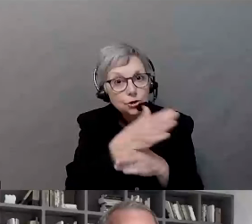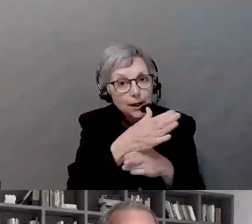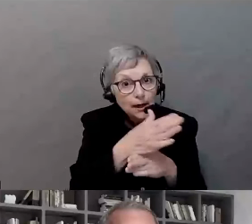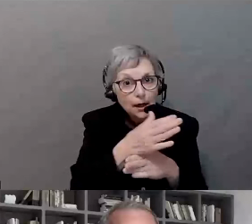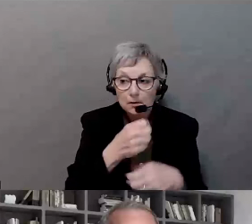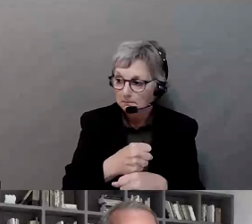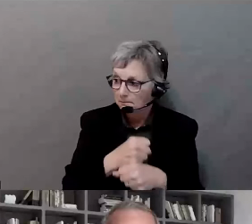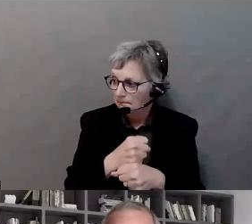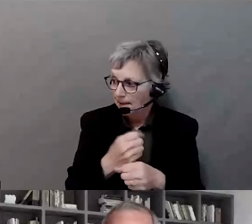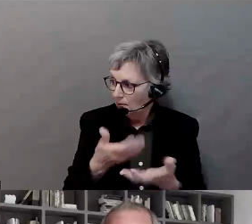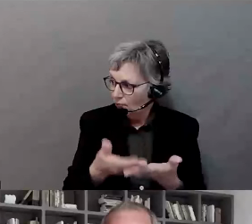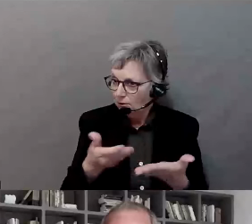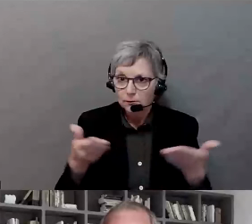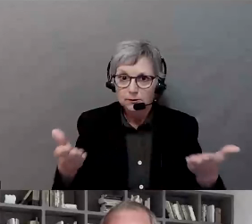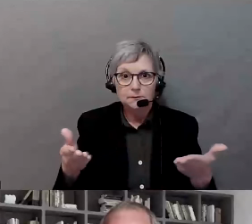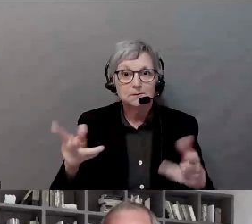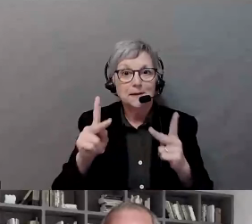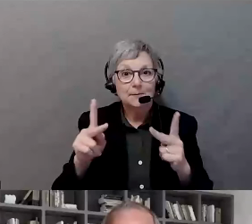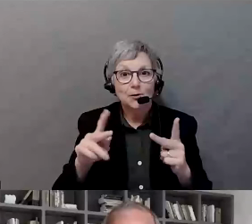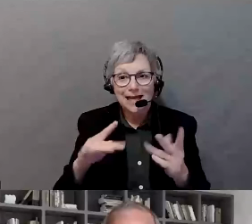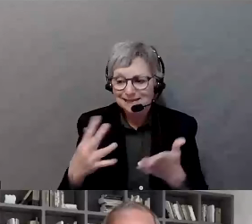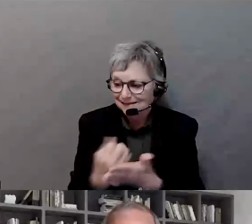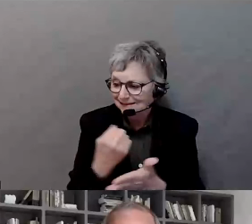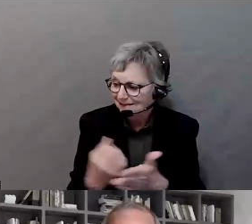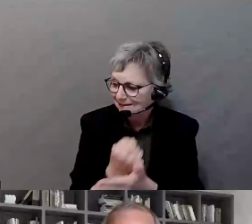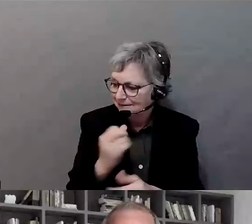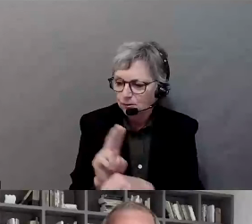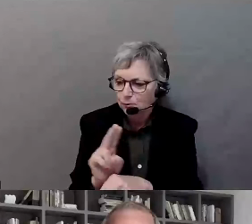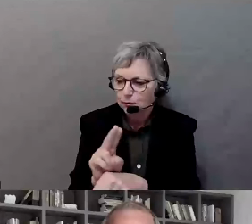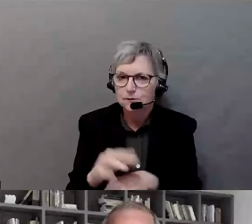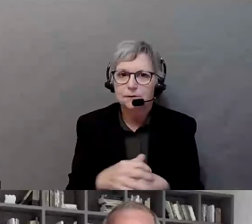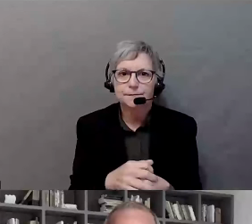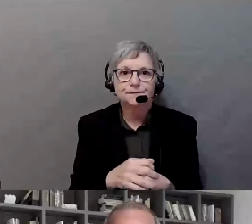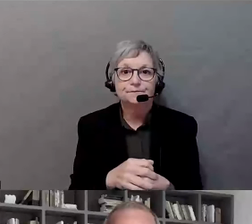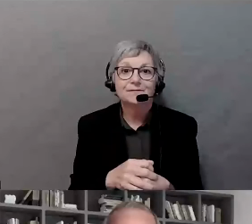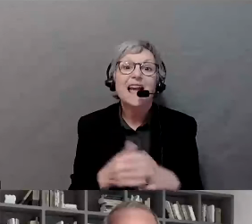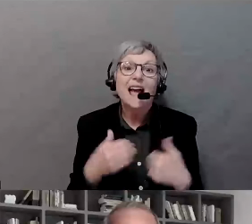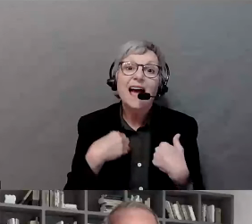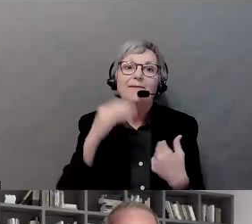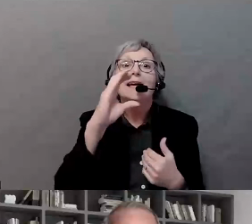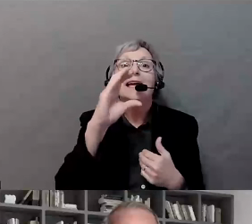TO. THERE IS THE CALCULATOR THAT HAS BEEN DONE IN OTHERS, BUT THERE IS A LOT OF RESOURCES OUT THERE. WE NEED TO